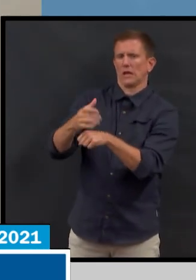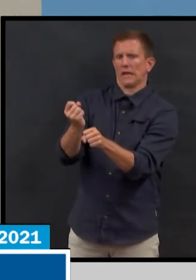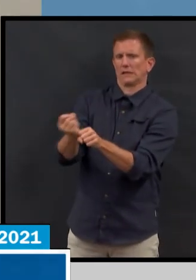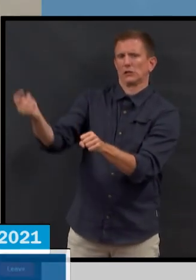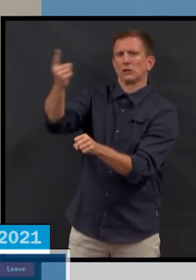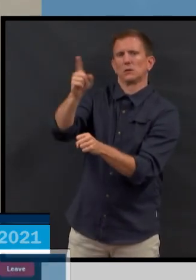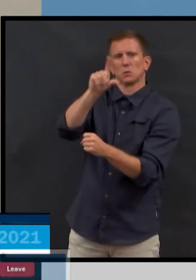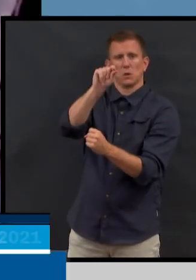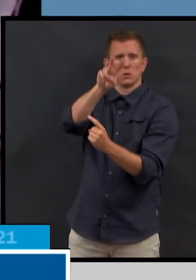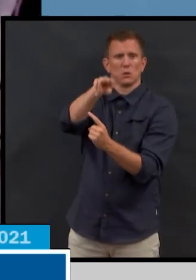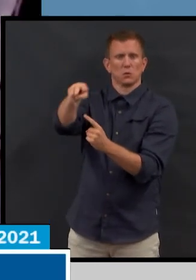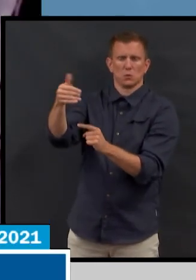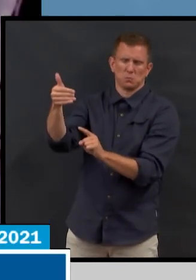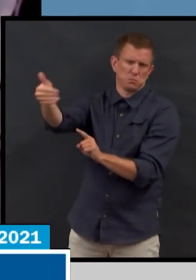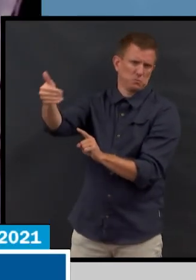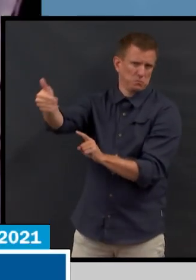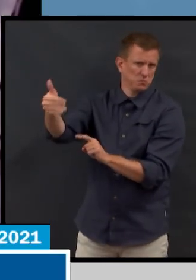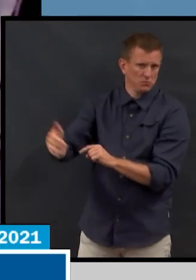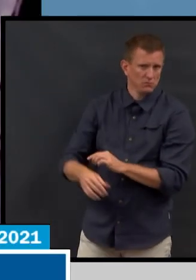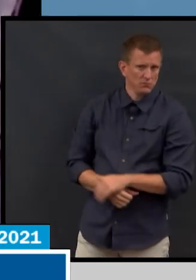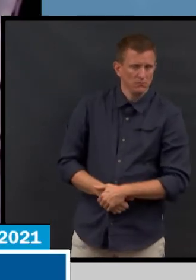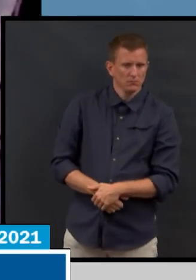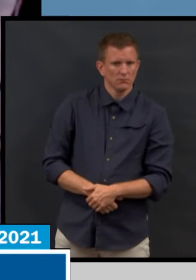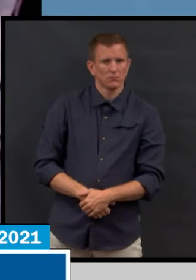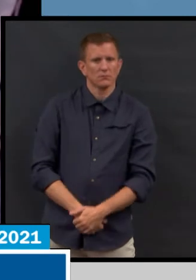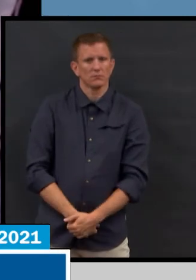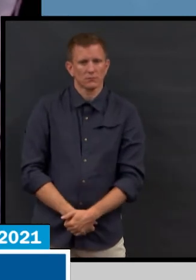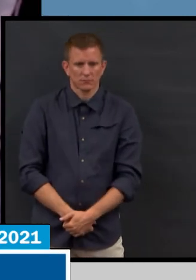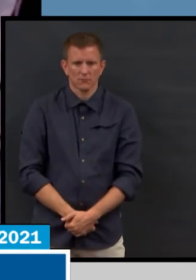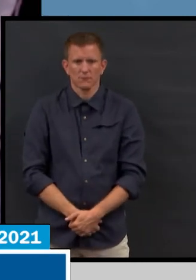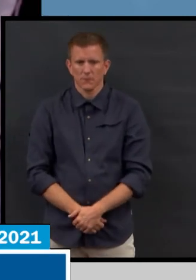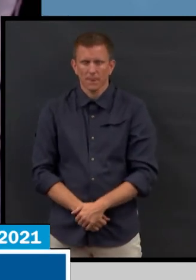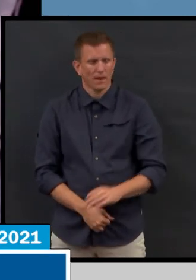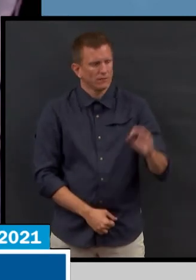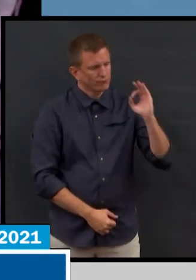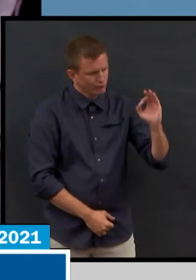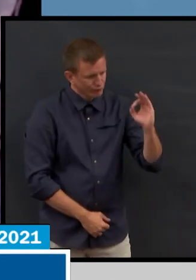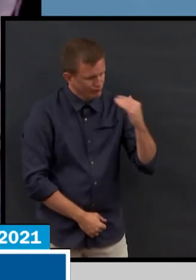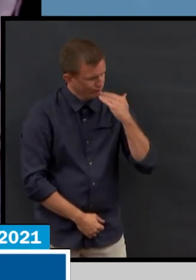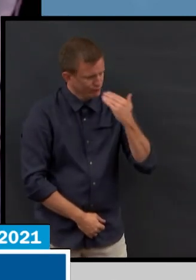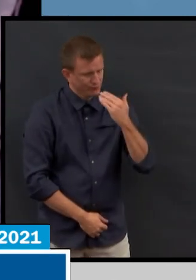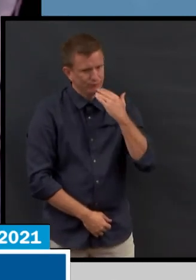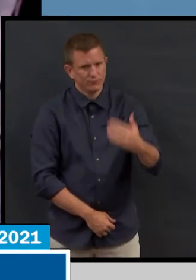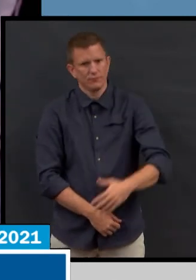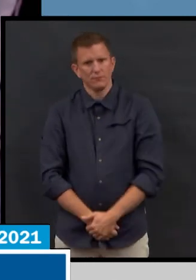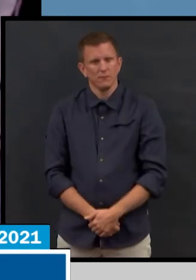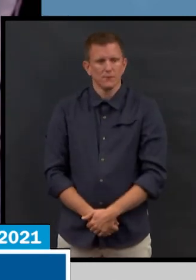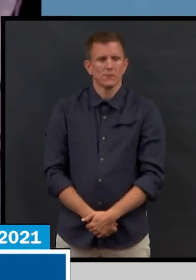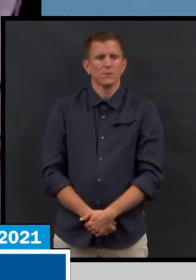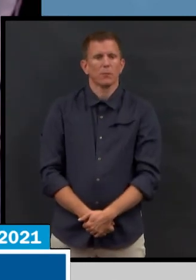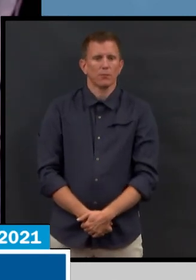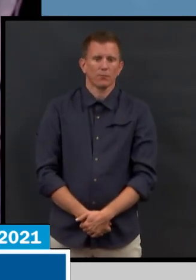thank you so very much i appreciate that mallory this one is um actually probably for the mayor